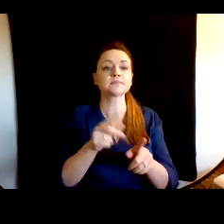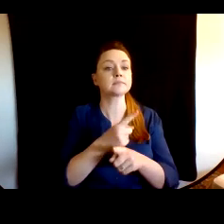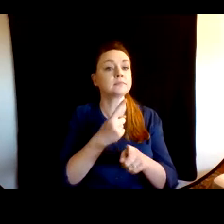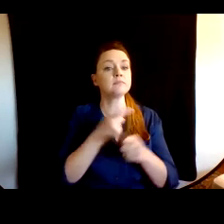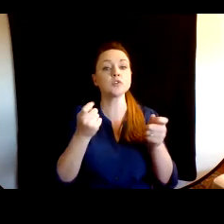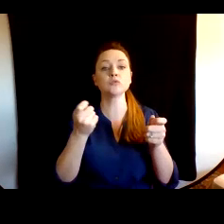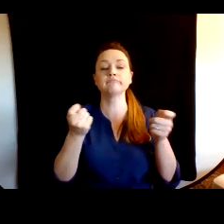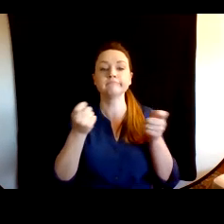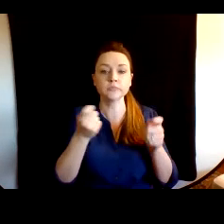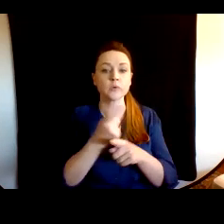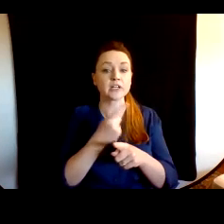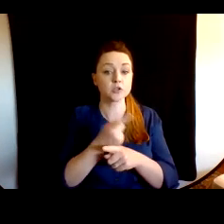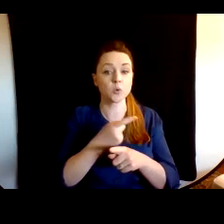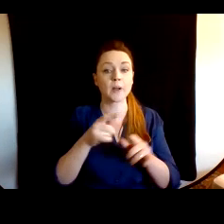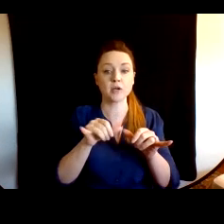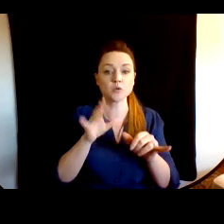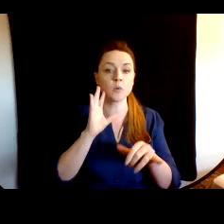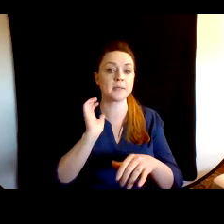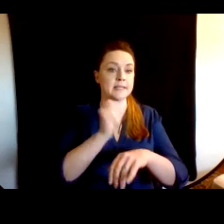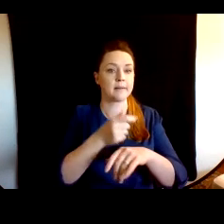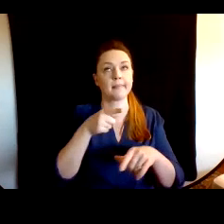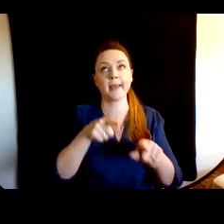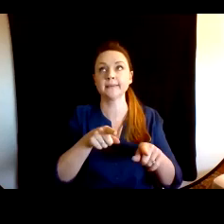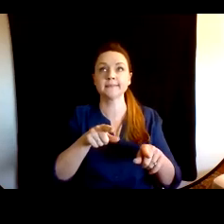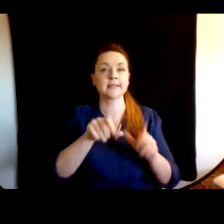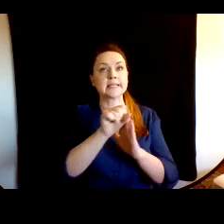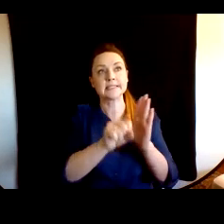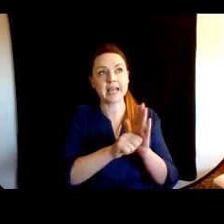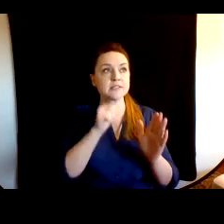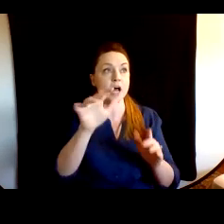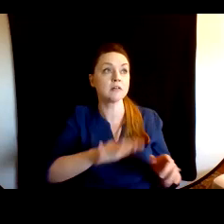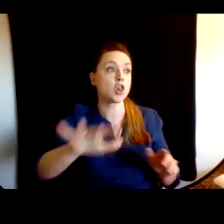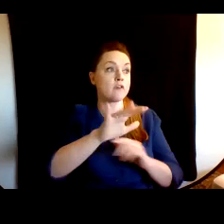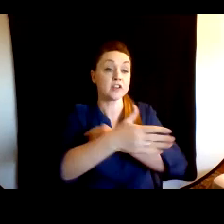that have been put in place by a state that's not universal across the country, but it's state-specific,